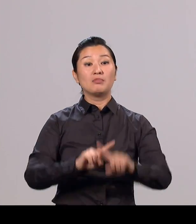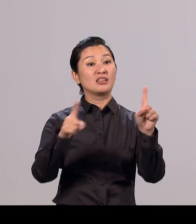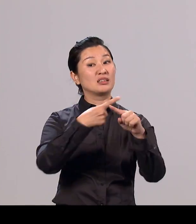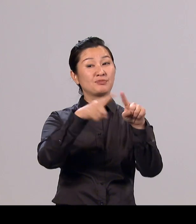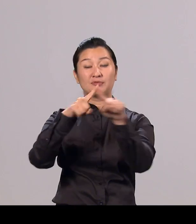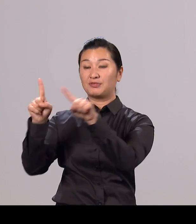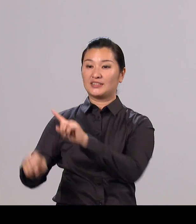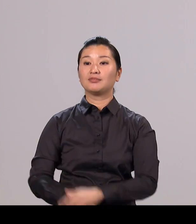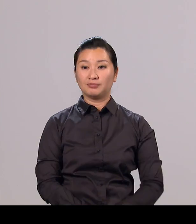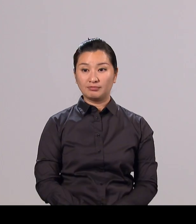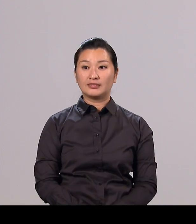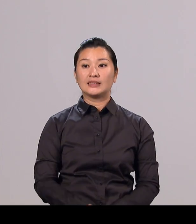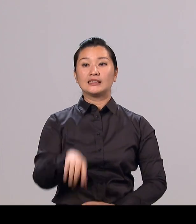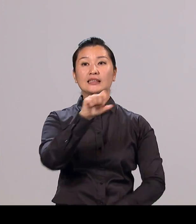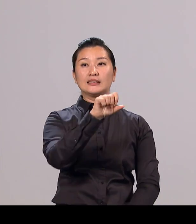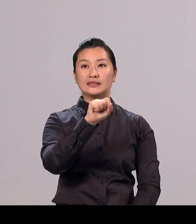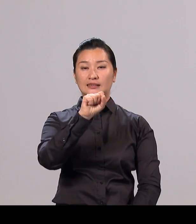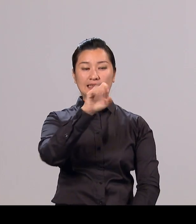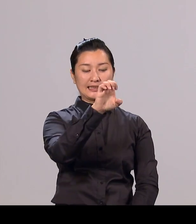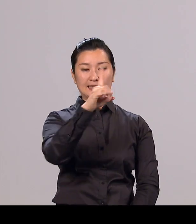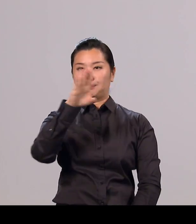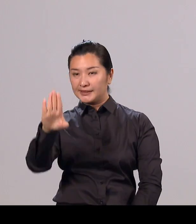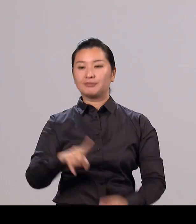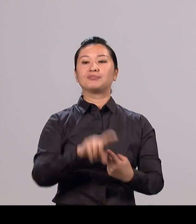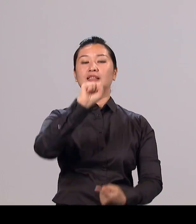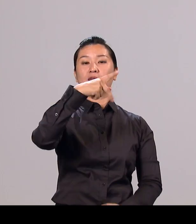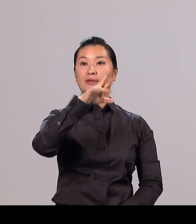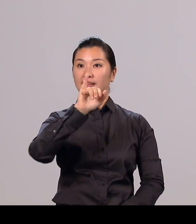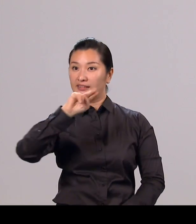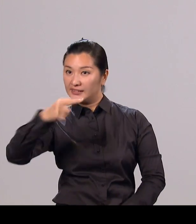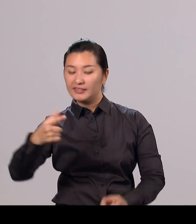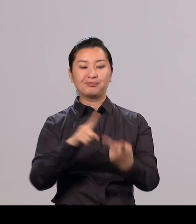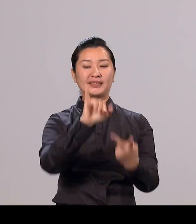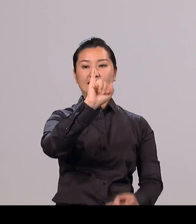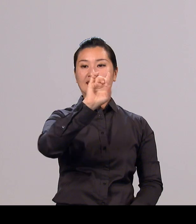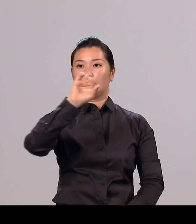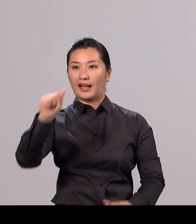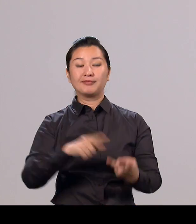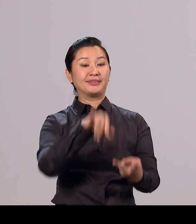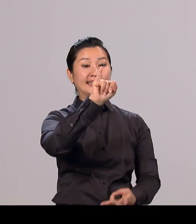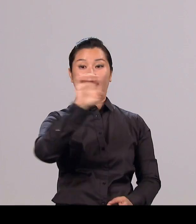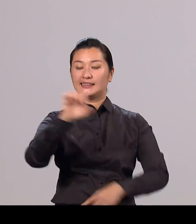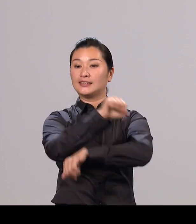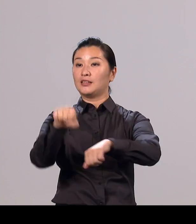International Enterprise Singapore (IE Singapore) will work with these industries one by one, with the trade associations, with the chambers of commerce,